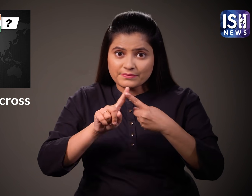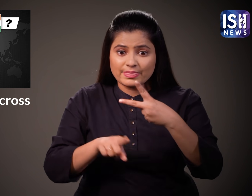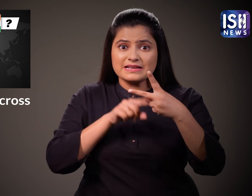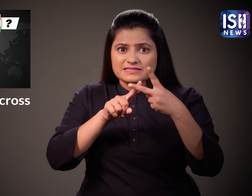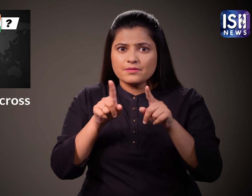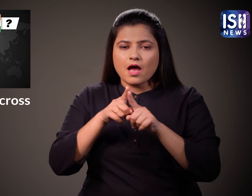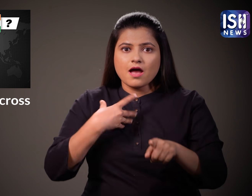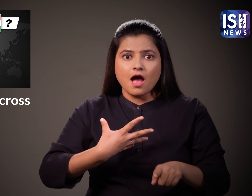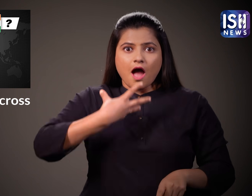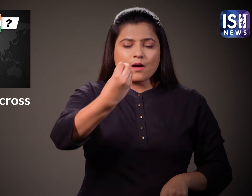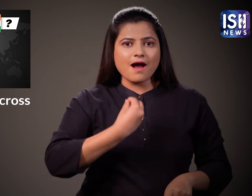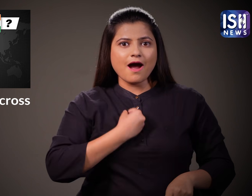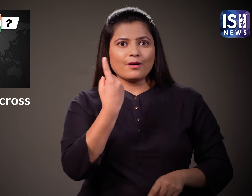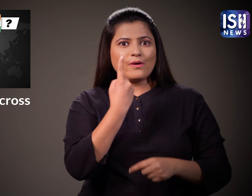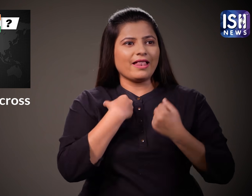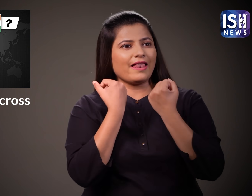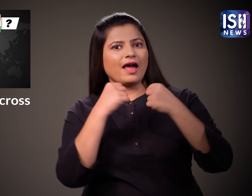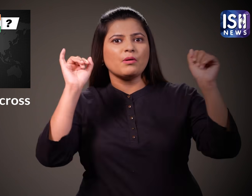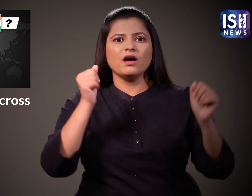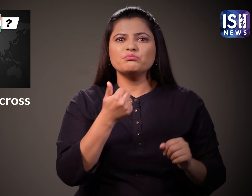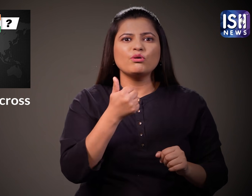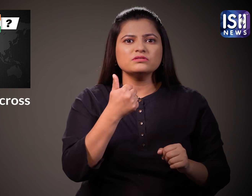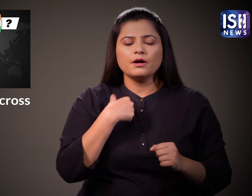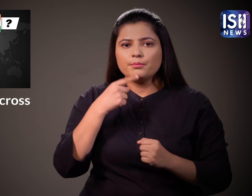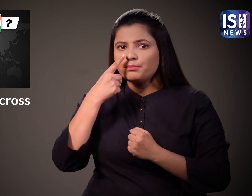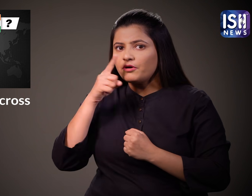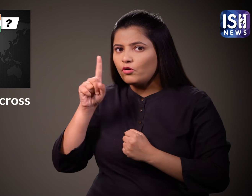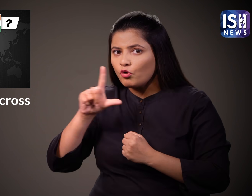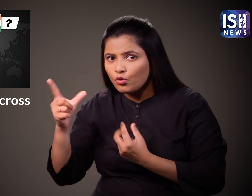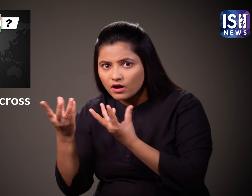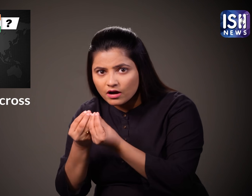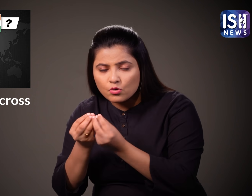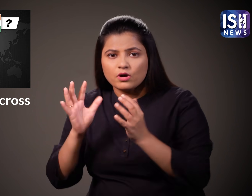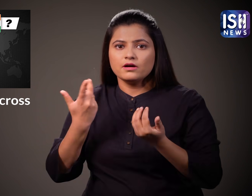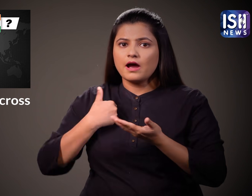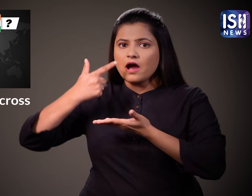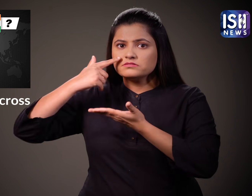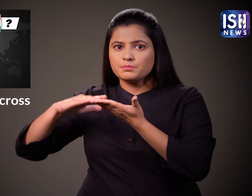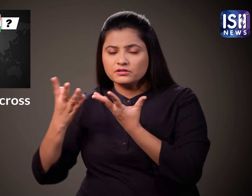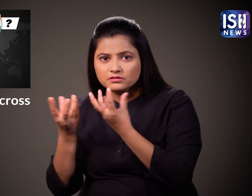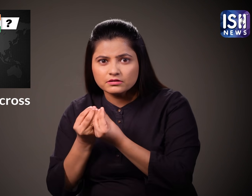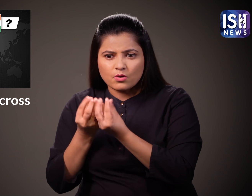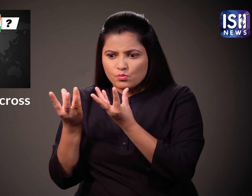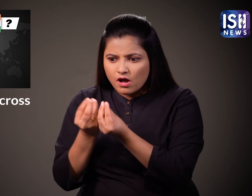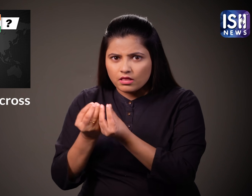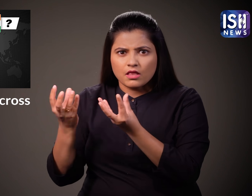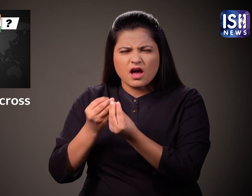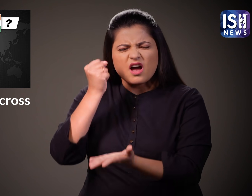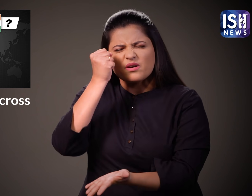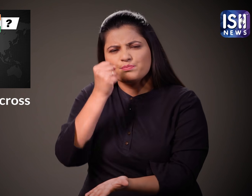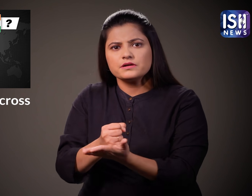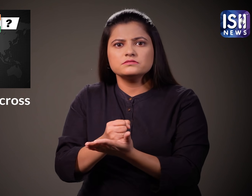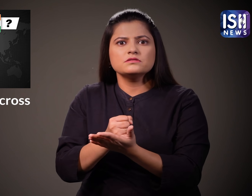The women were unable to go out alone. They always were accompanied by their mother-in-law or husband.